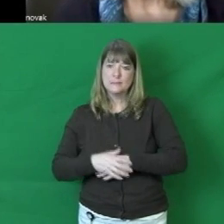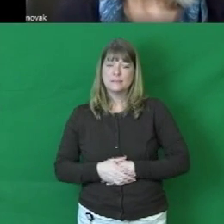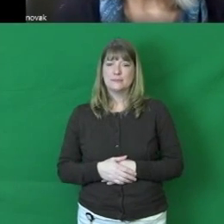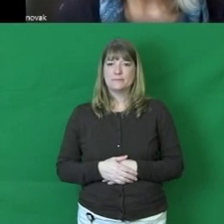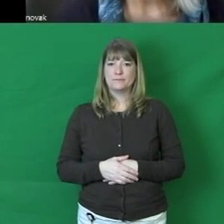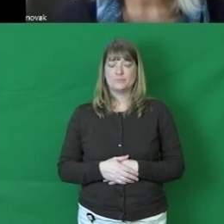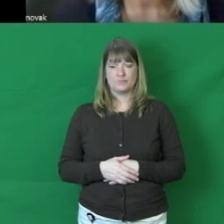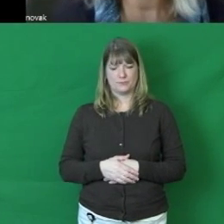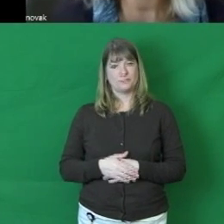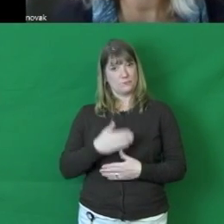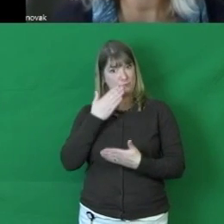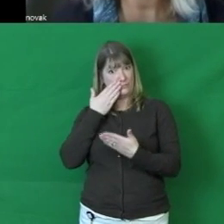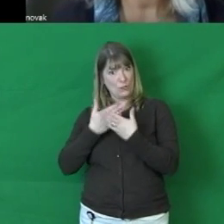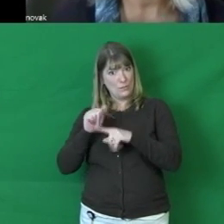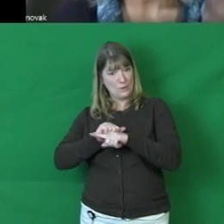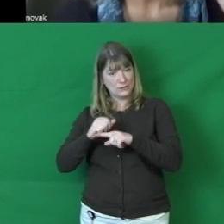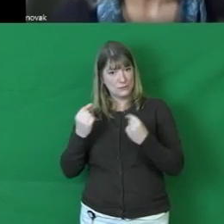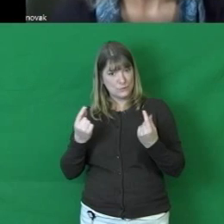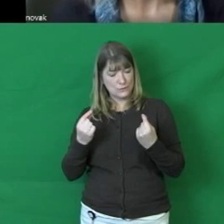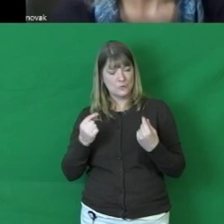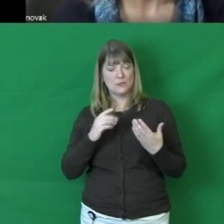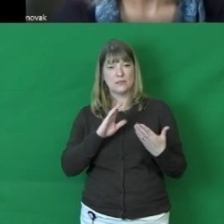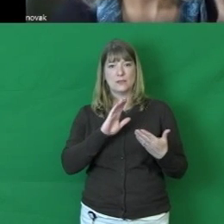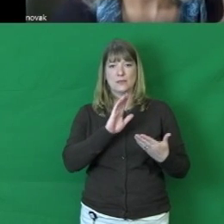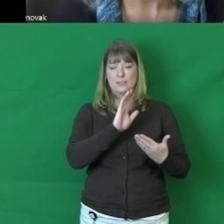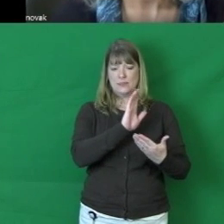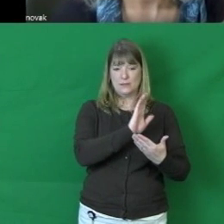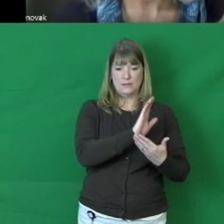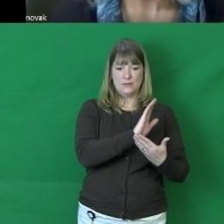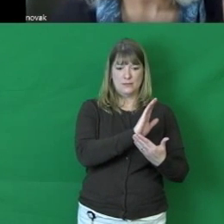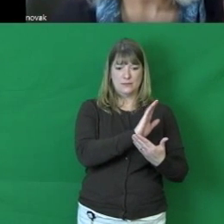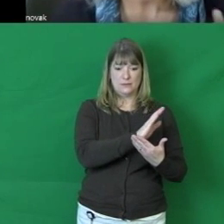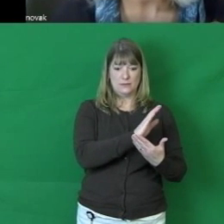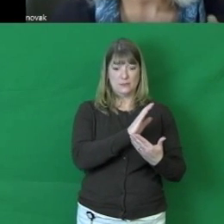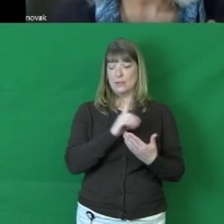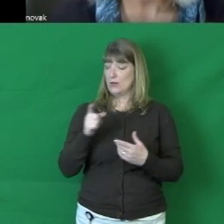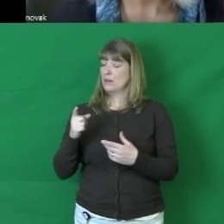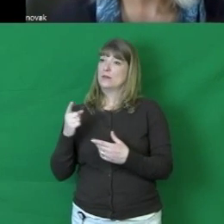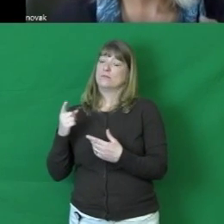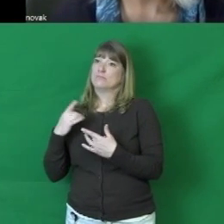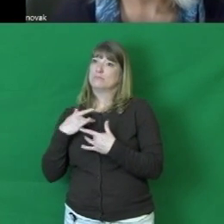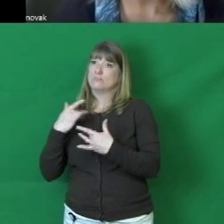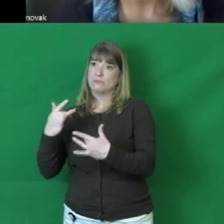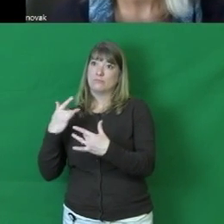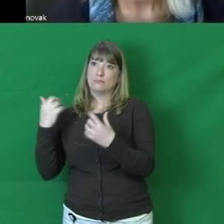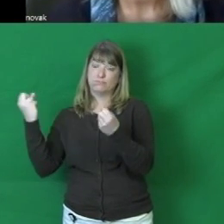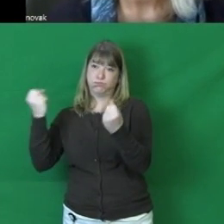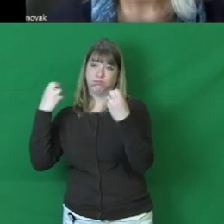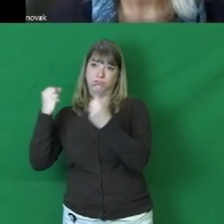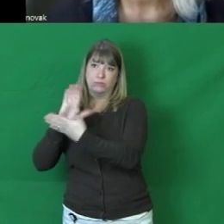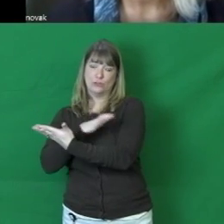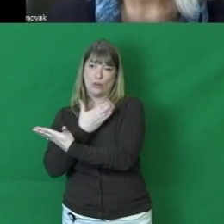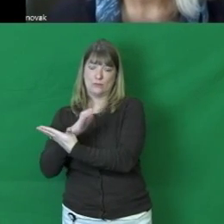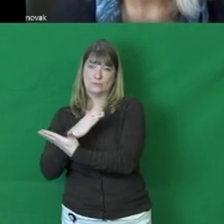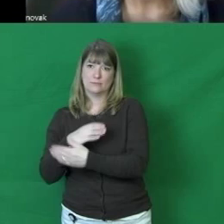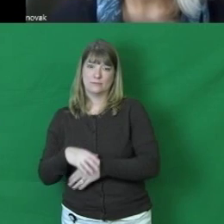Another good practice is to take a song that is mostly performed in ASL, for example,